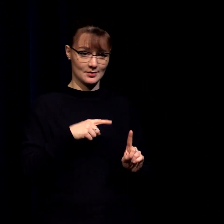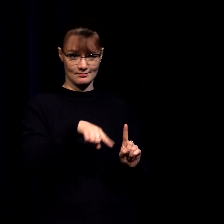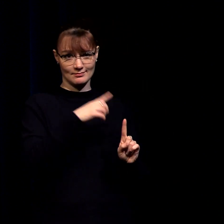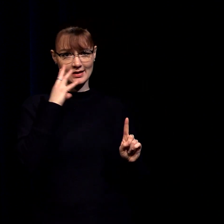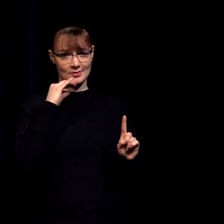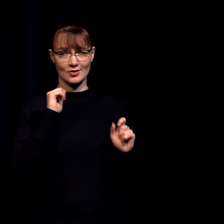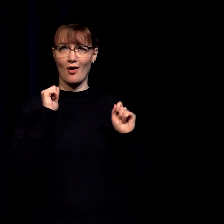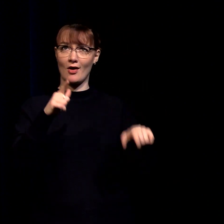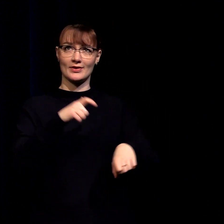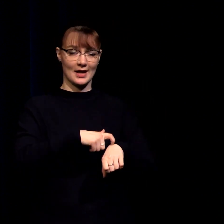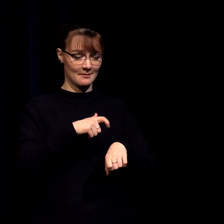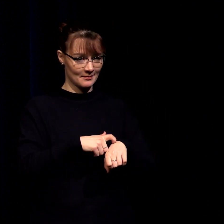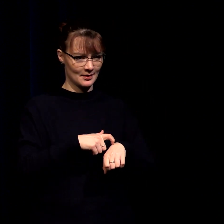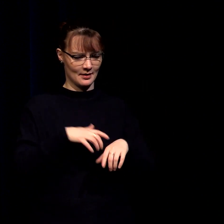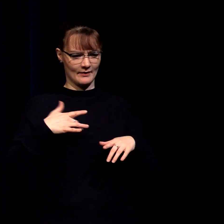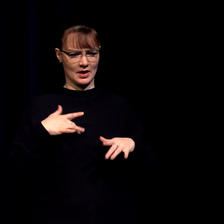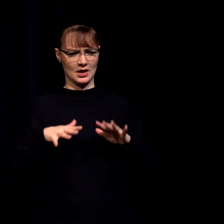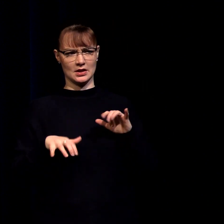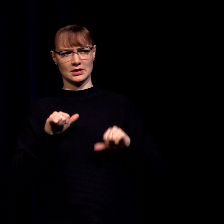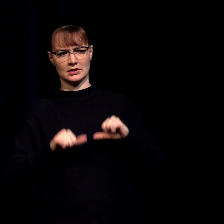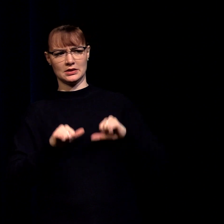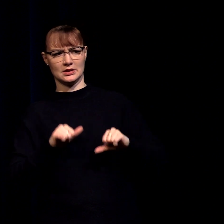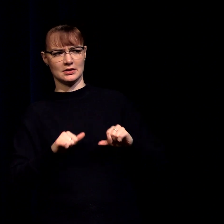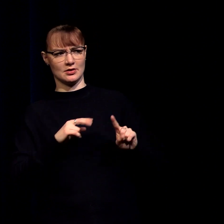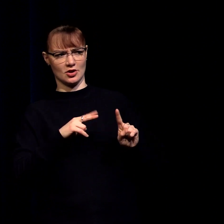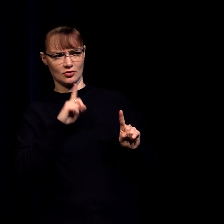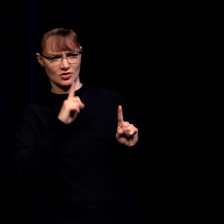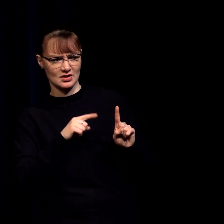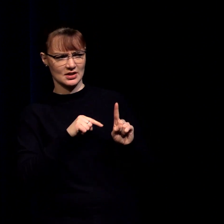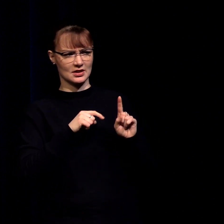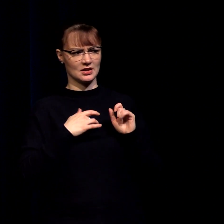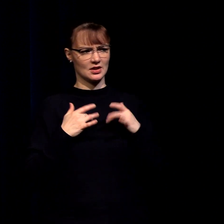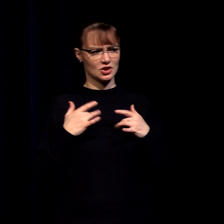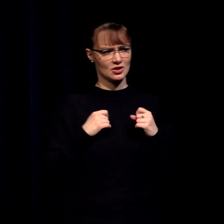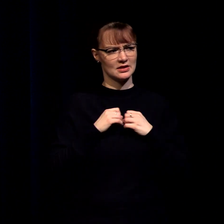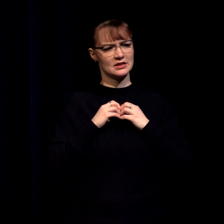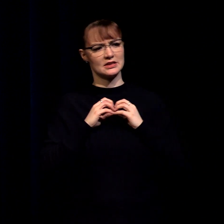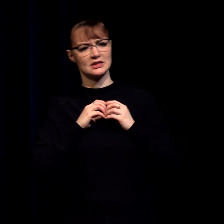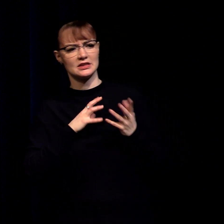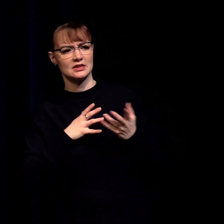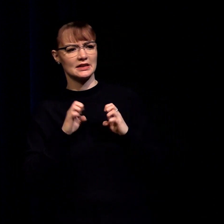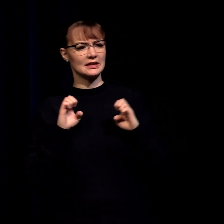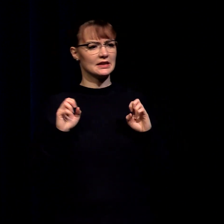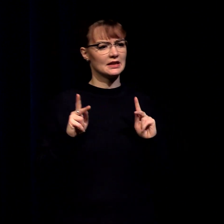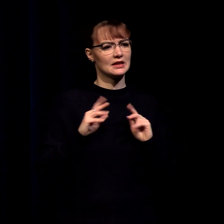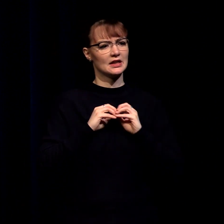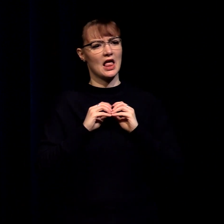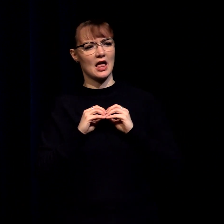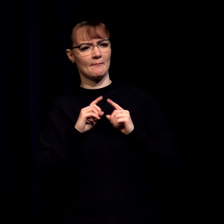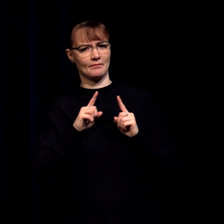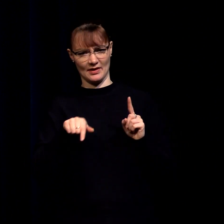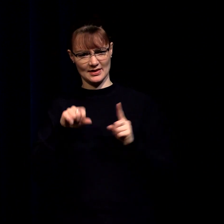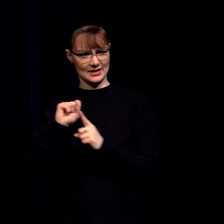elements of anxiety worries and being concerned, just nervous about these situations that they were being put in. And look, I'm